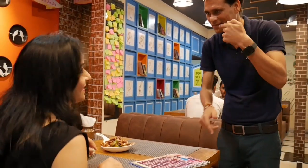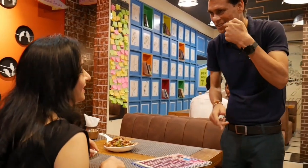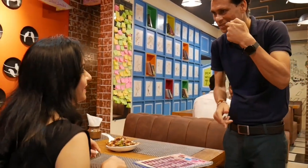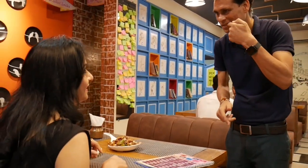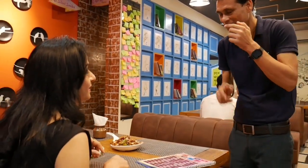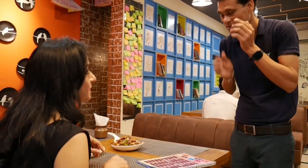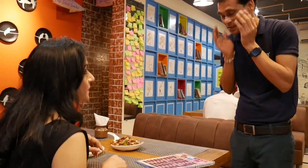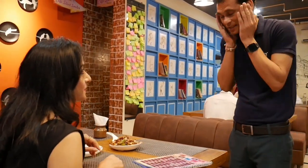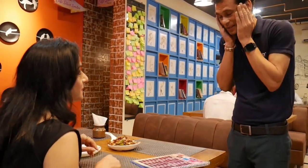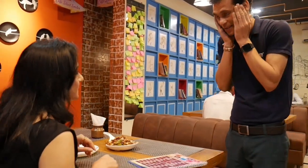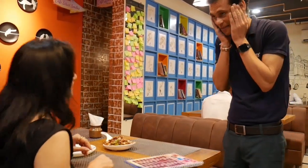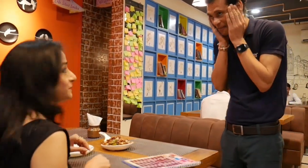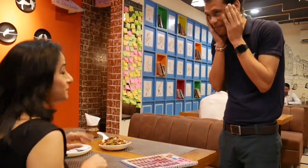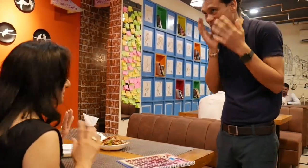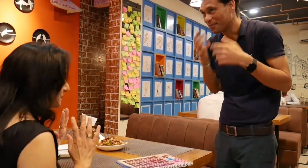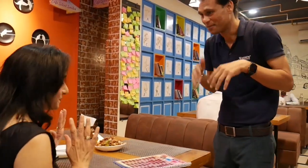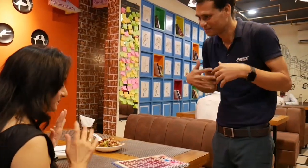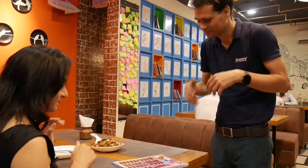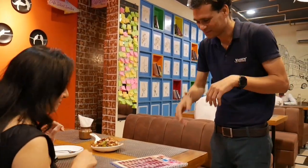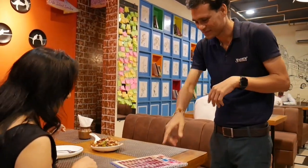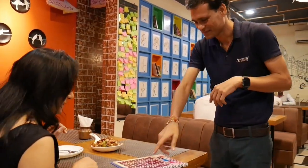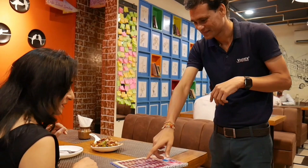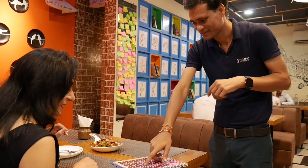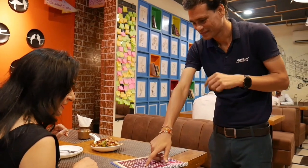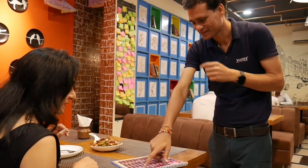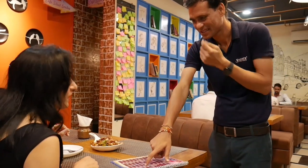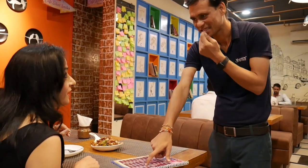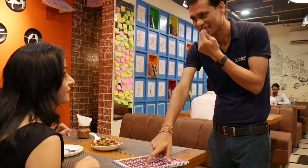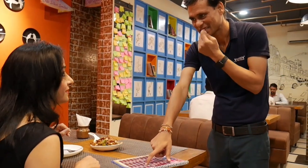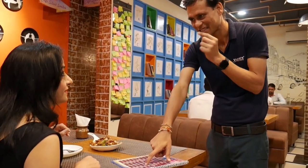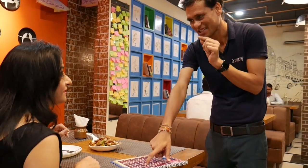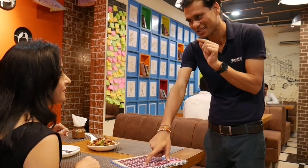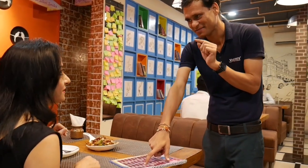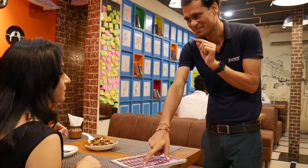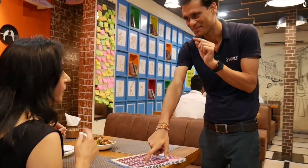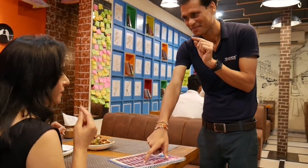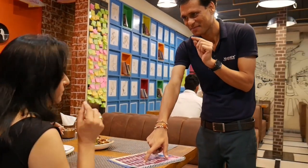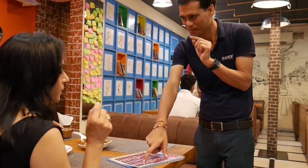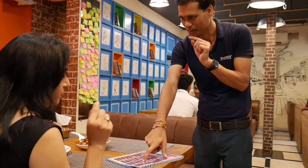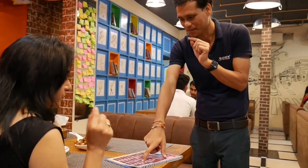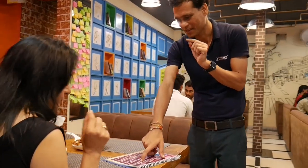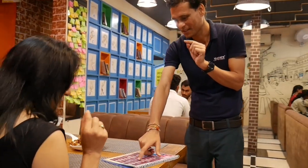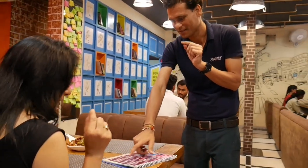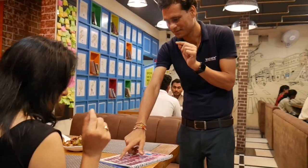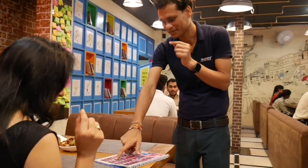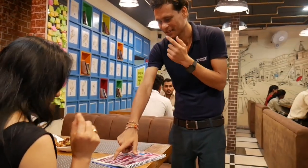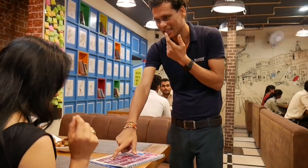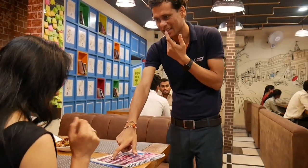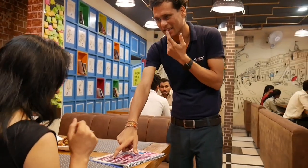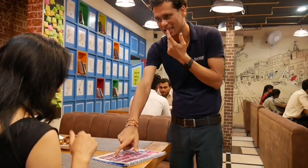chilly rice, okay, rice are white